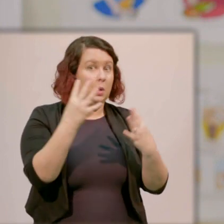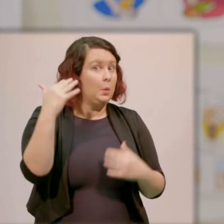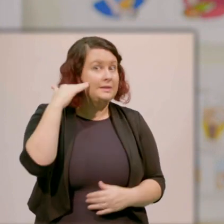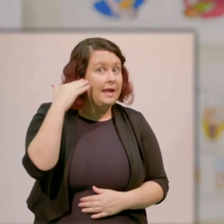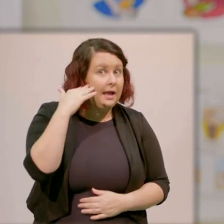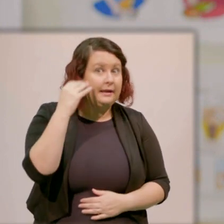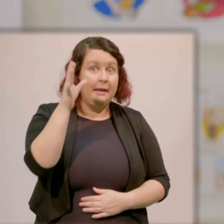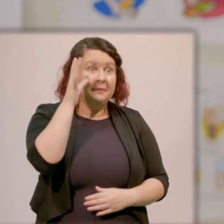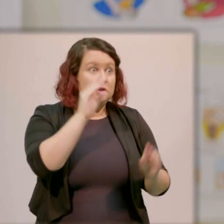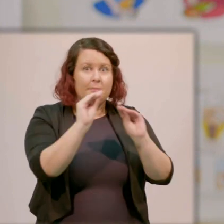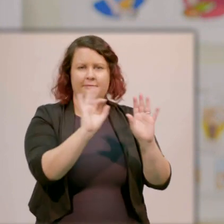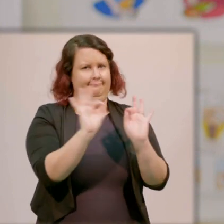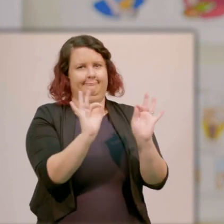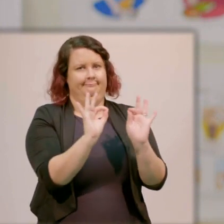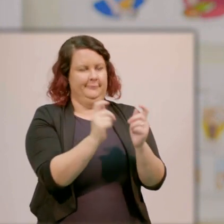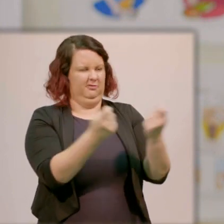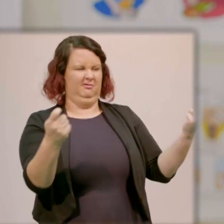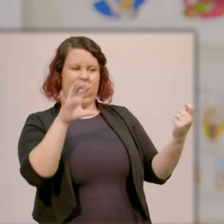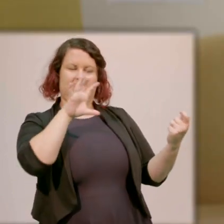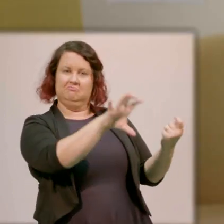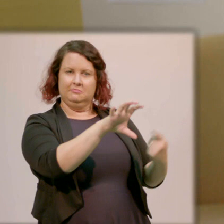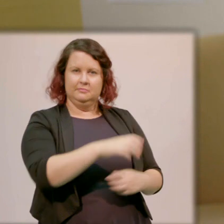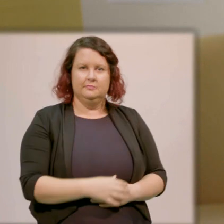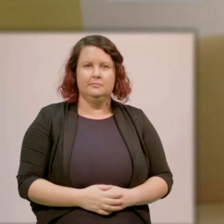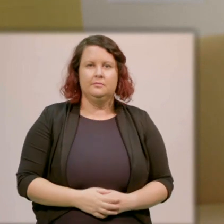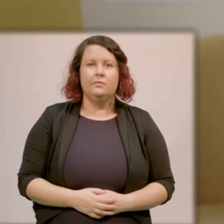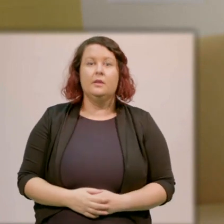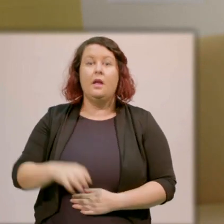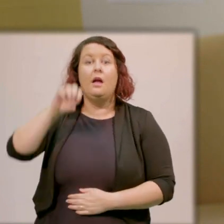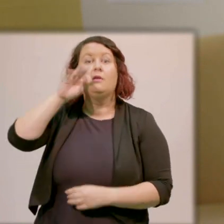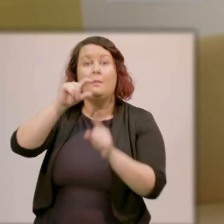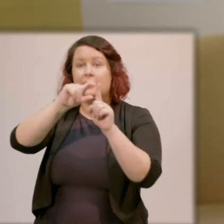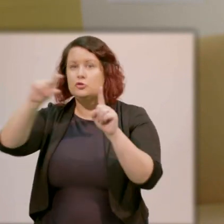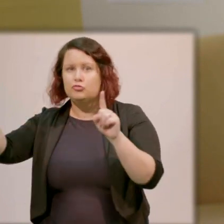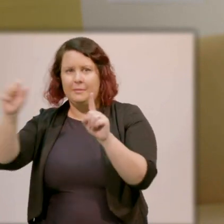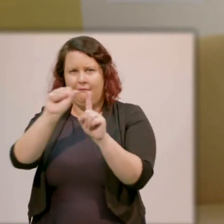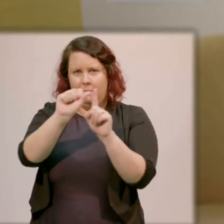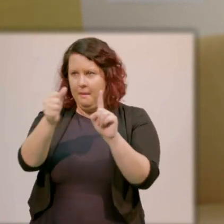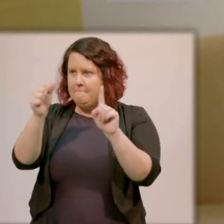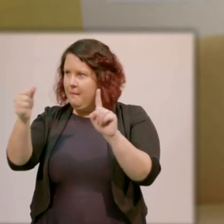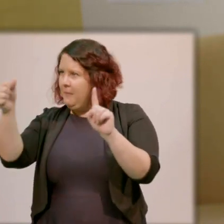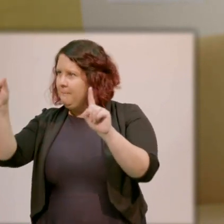There is no sound, and the images do not move. A comic strip is a sequence of drawings, usually in a horizontal strip,